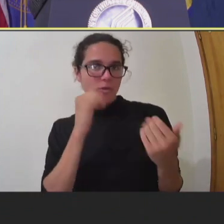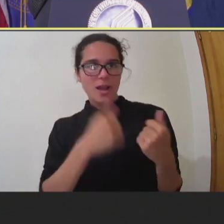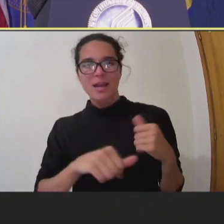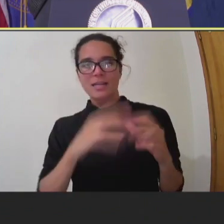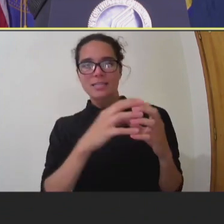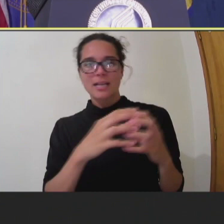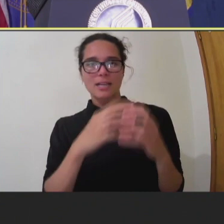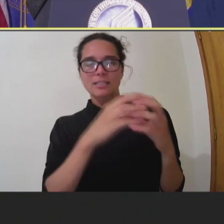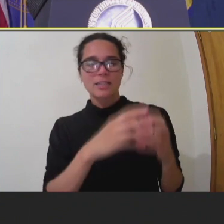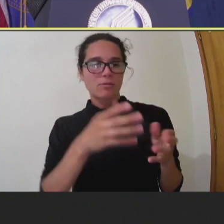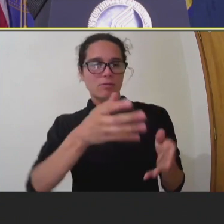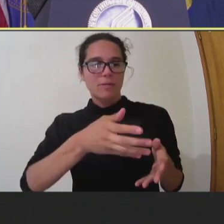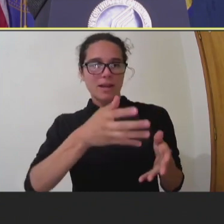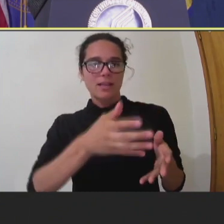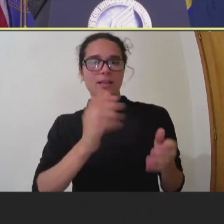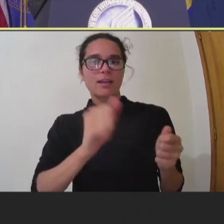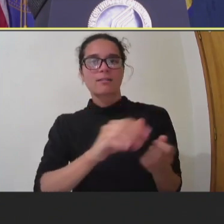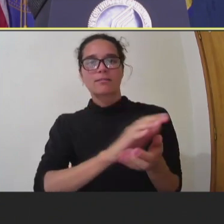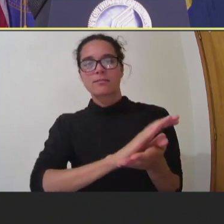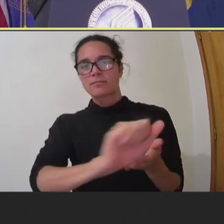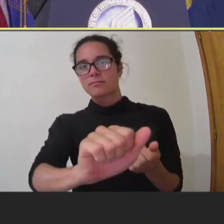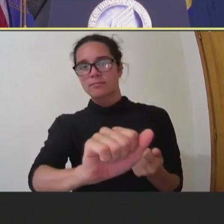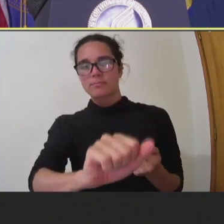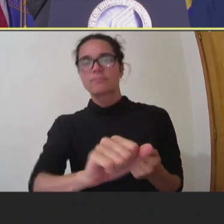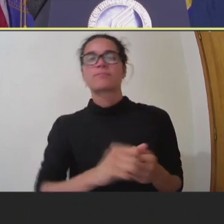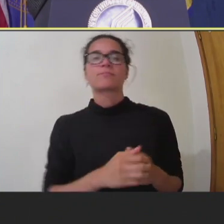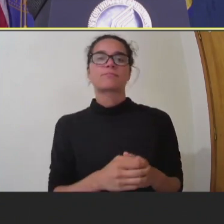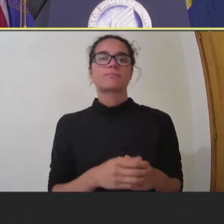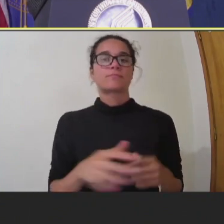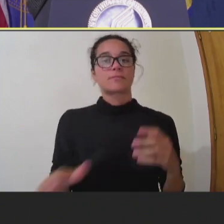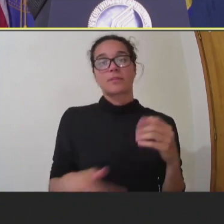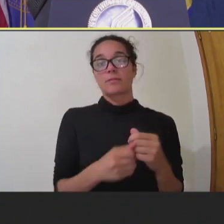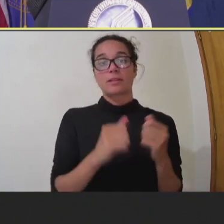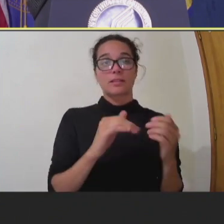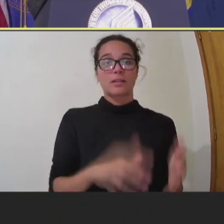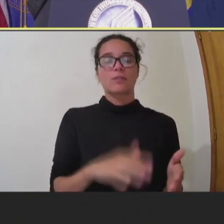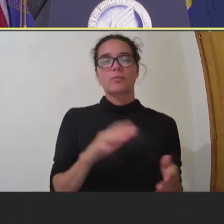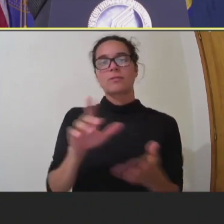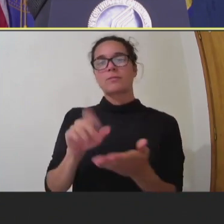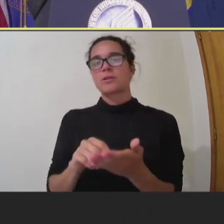in addition to the breast cancer study, we've also published a study in advanced